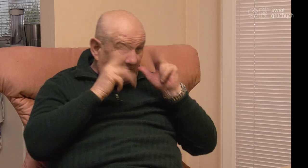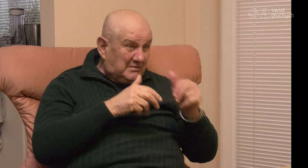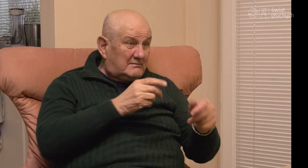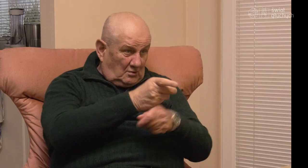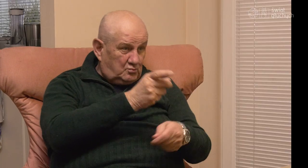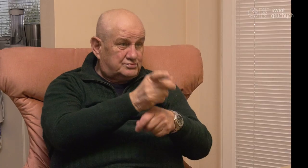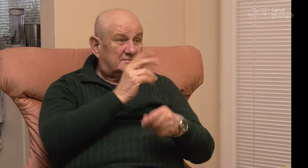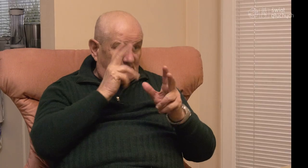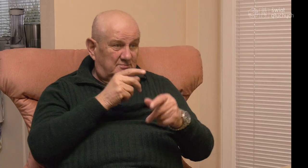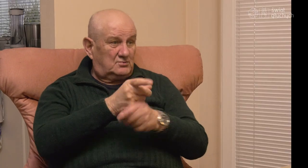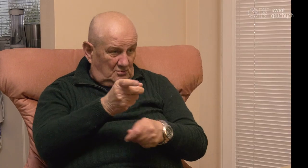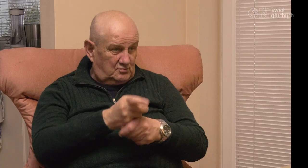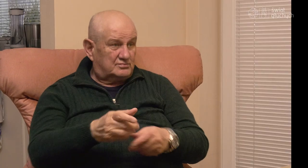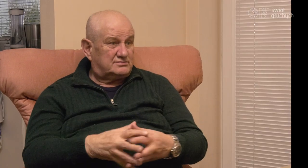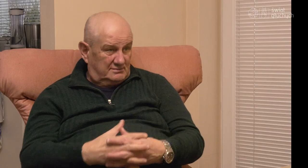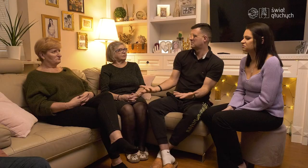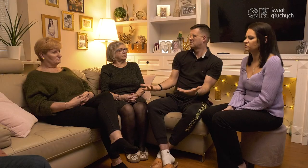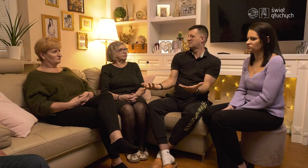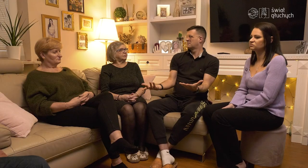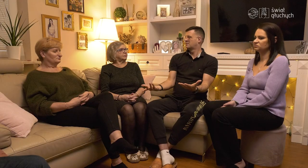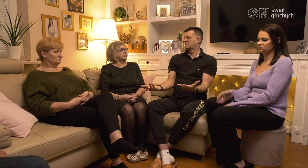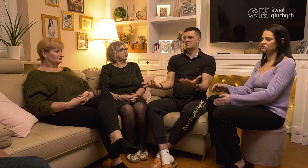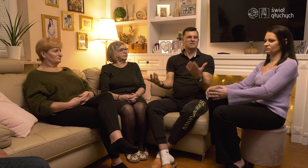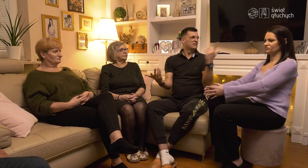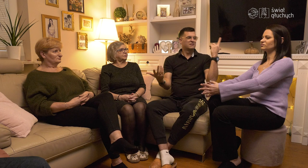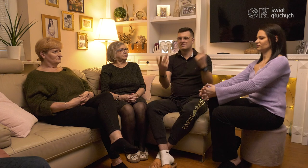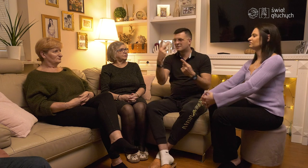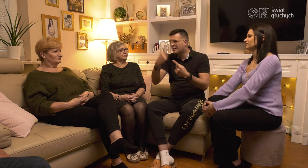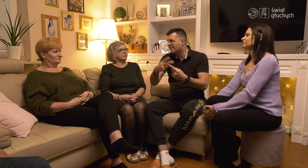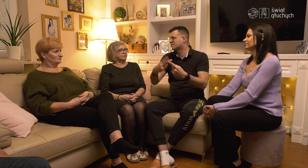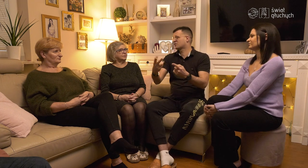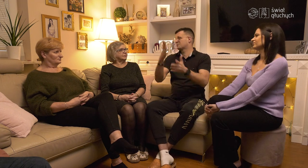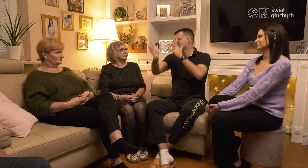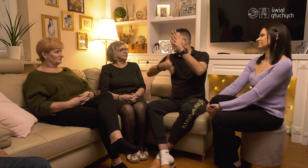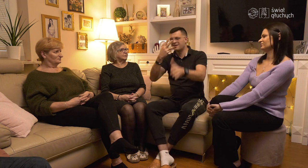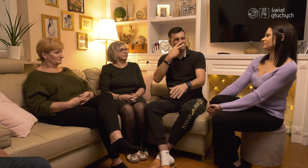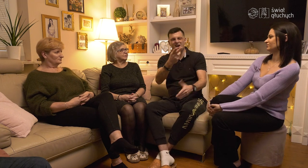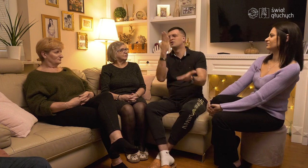[Tadeusz]: That's why they teased! [Rafał]: Exactly, and today we have interpreters on TV,